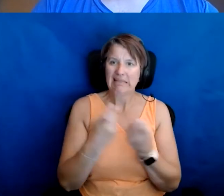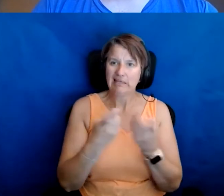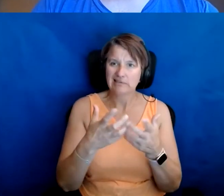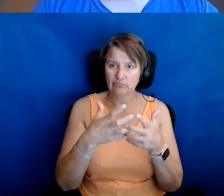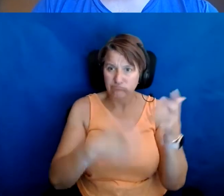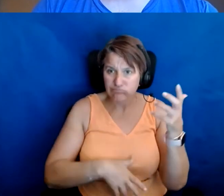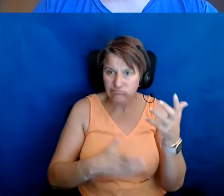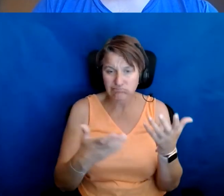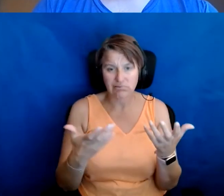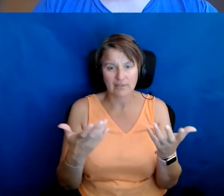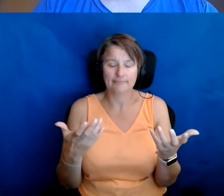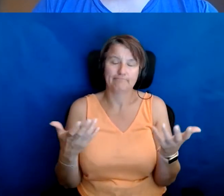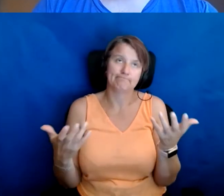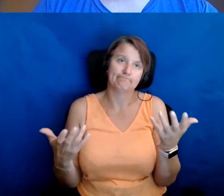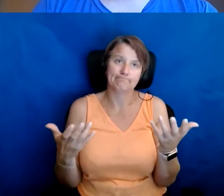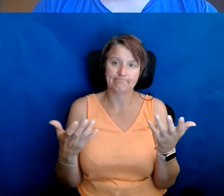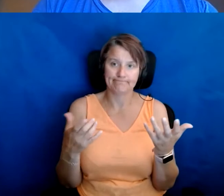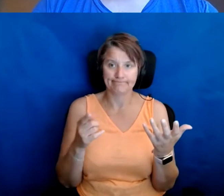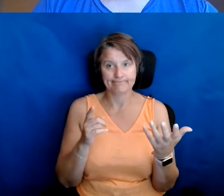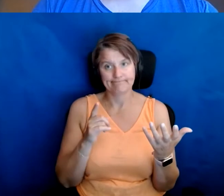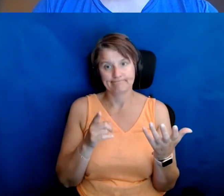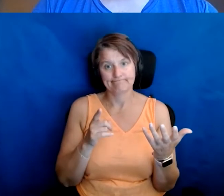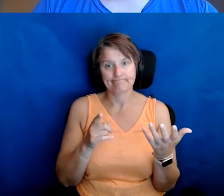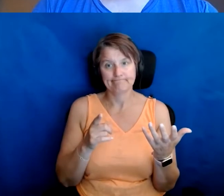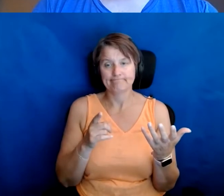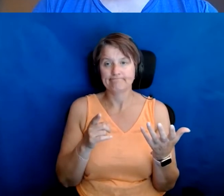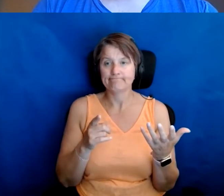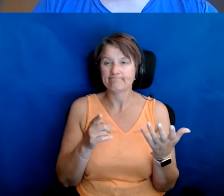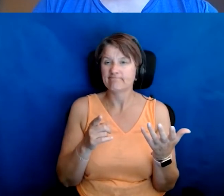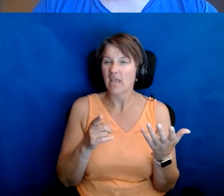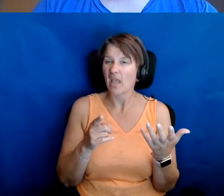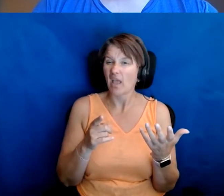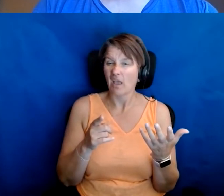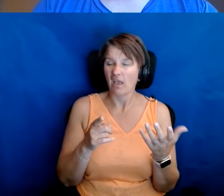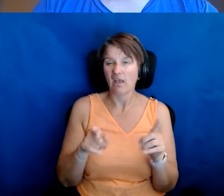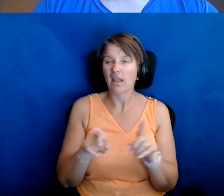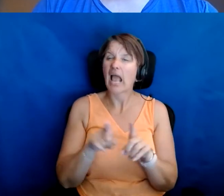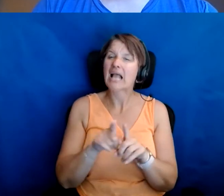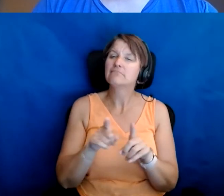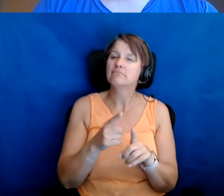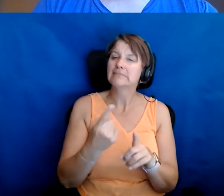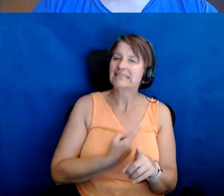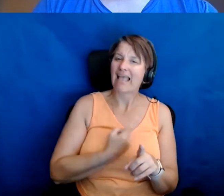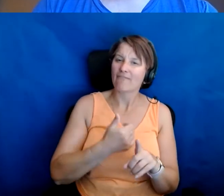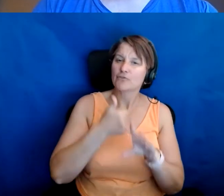They've, they, they, they're self-supported. And they can't impact the sort of mothership.